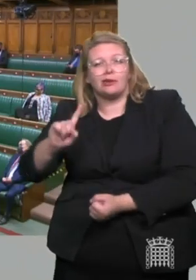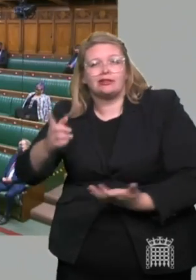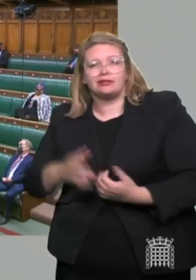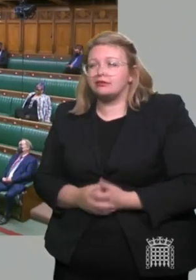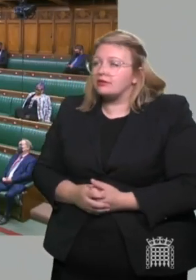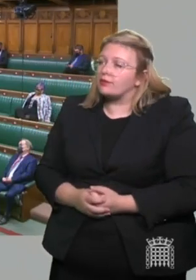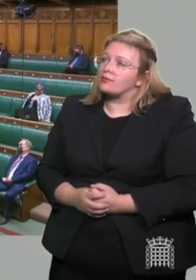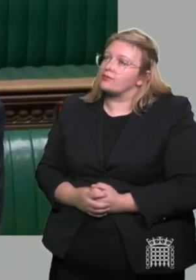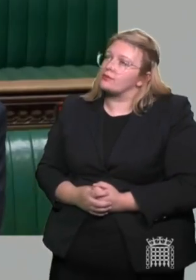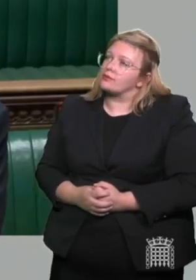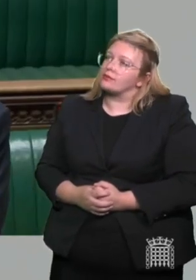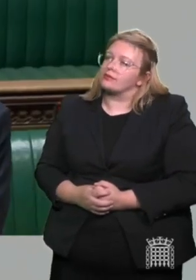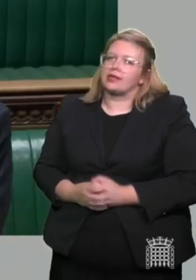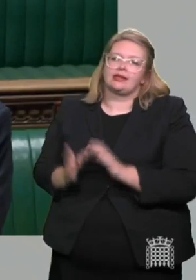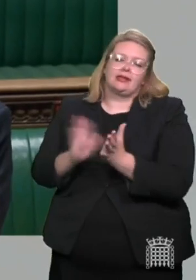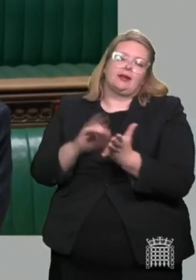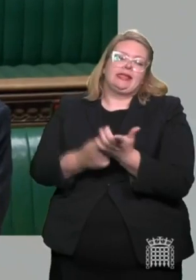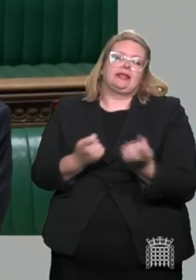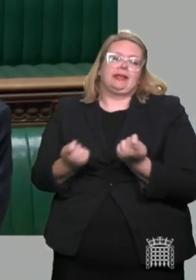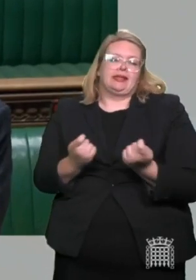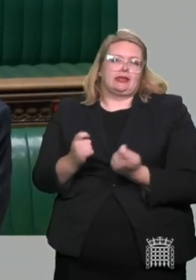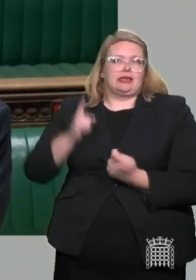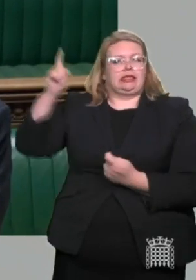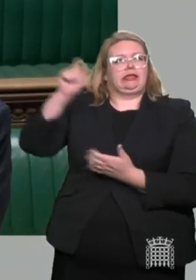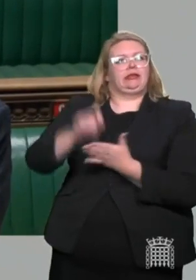As I have said, I look forward to what the Electoral Commission has to say,